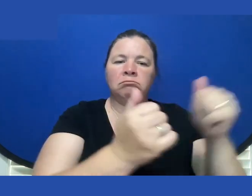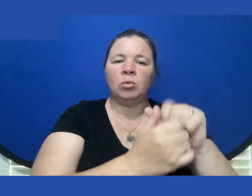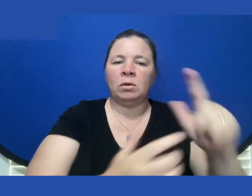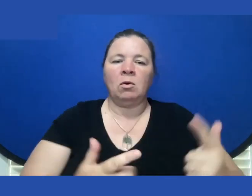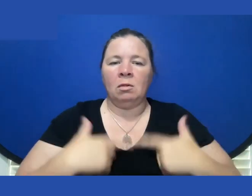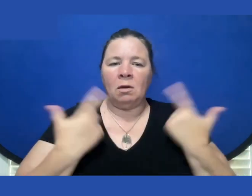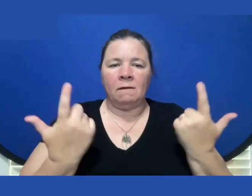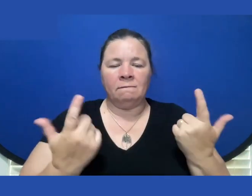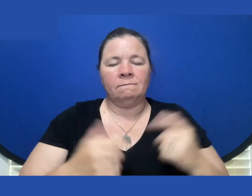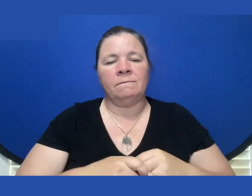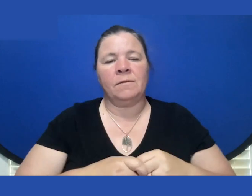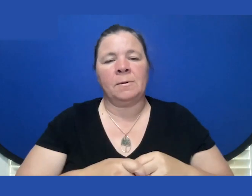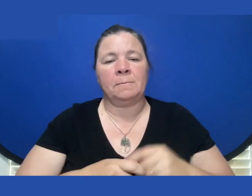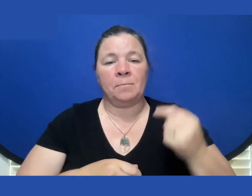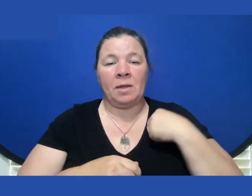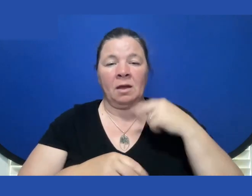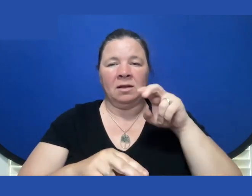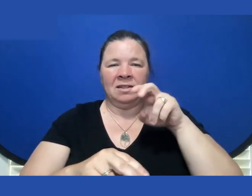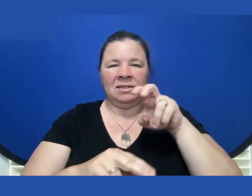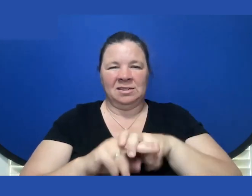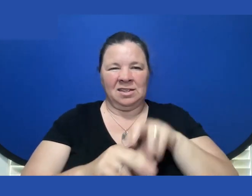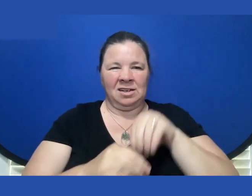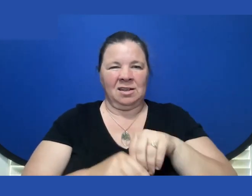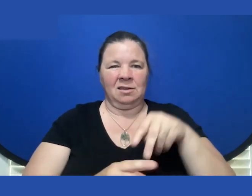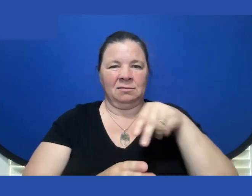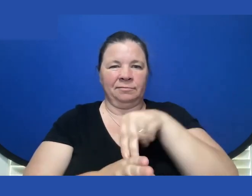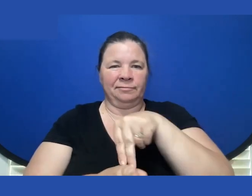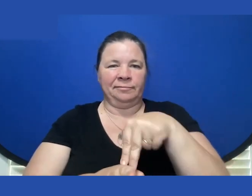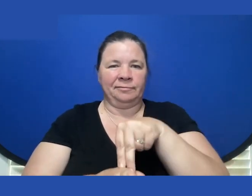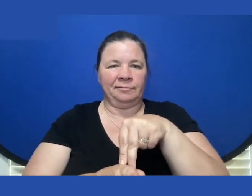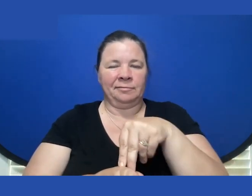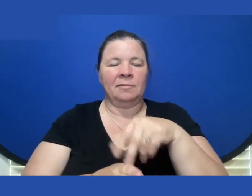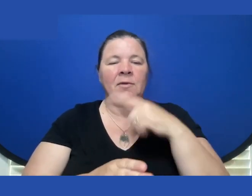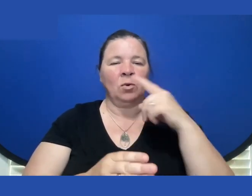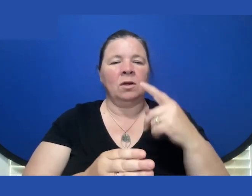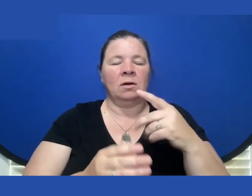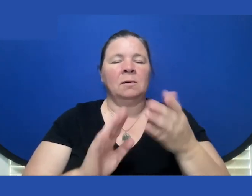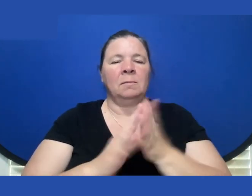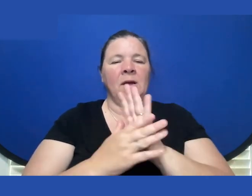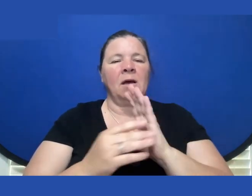Because I would think that sitting in limbo would lead to a progressed disability, for example,